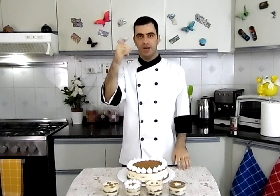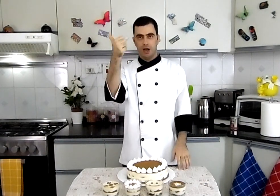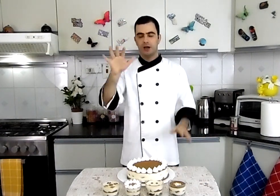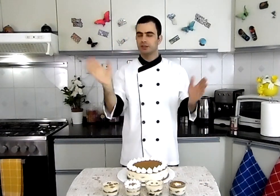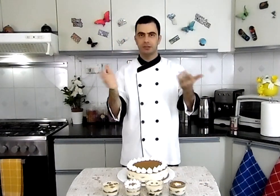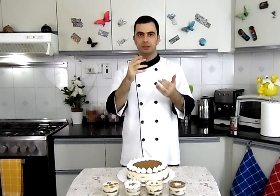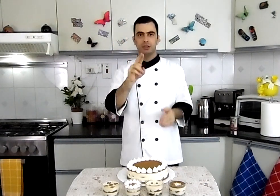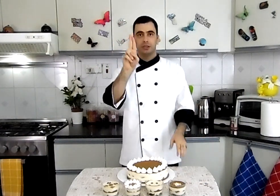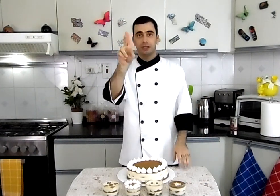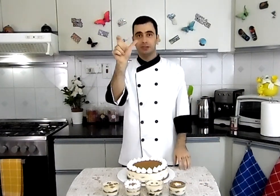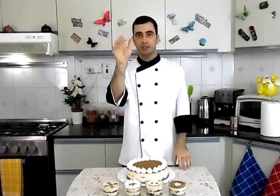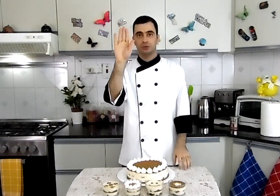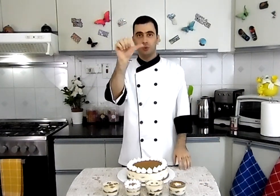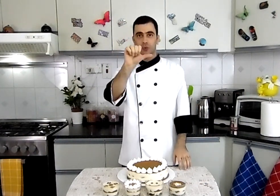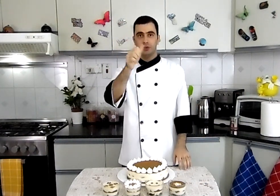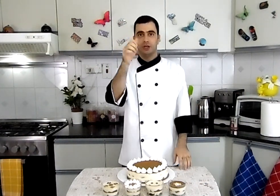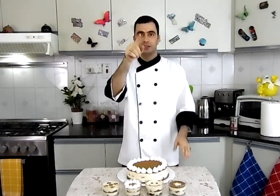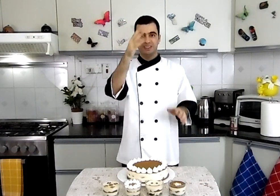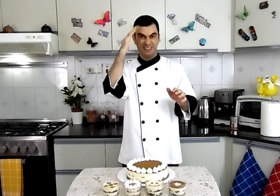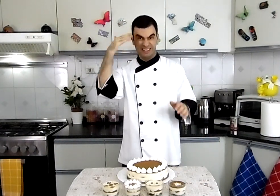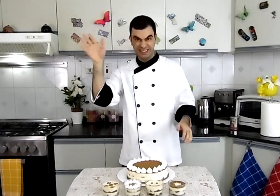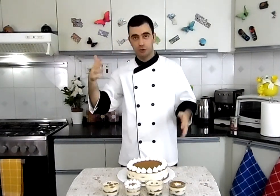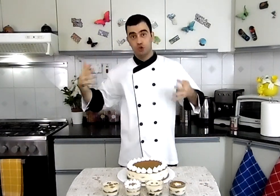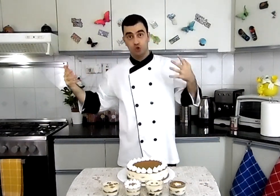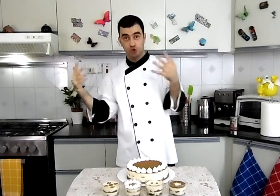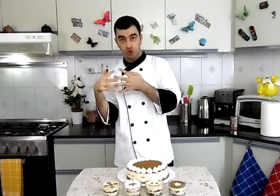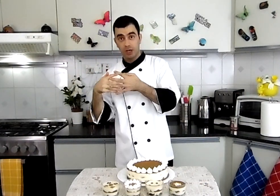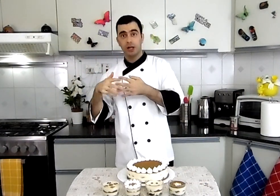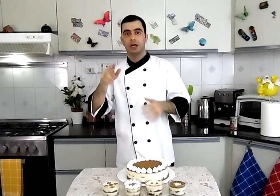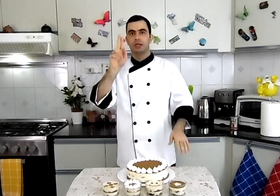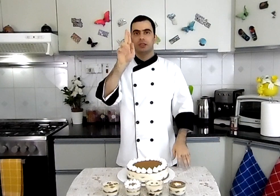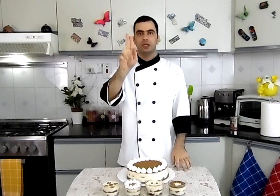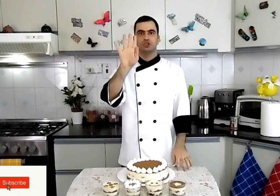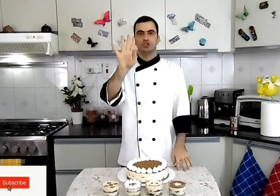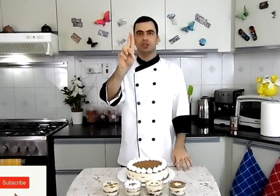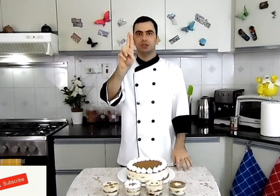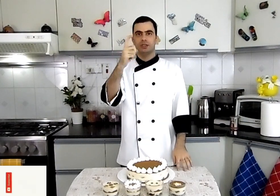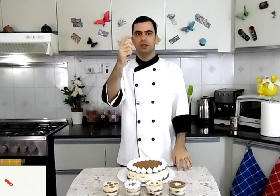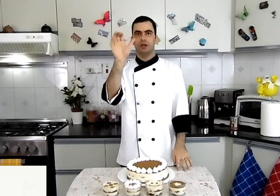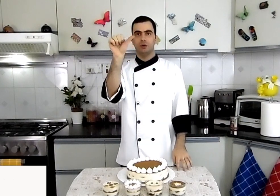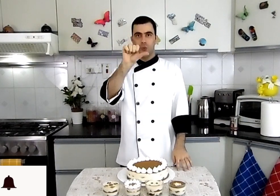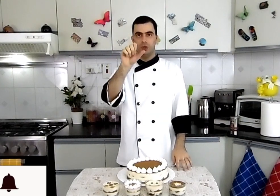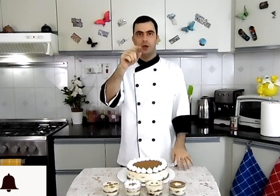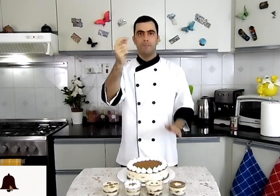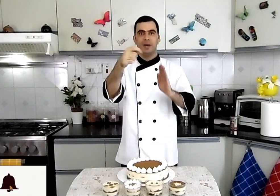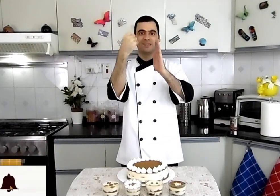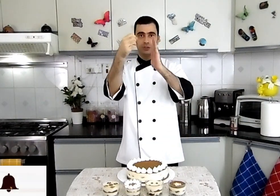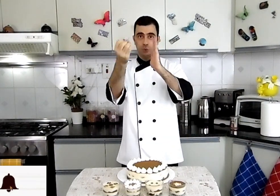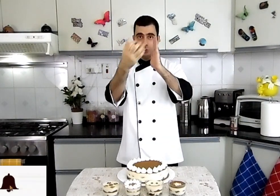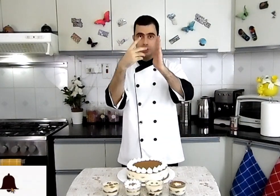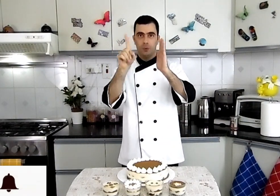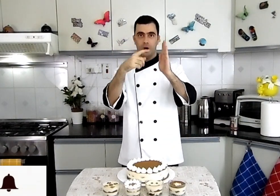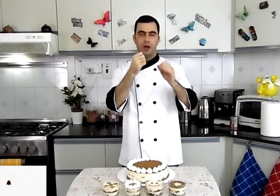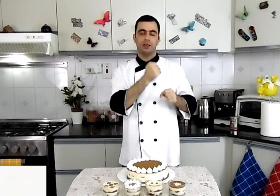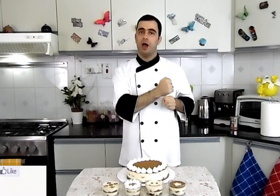And don't forget to subscribe to my Youtube Channel وما تنسوا تشتركوا بقناتي على اليوتيوب